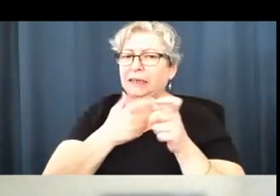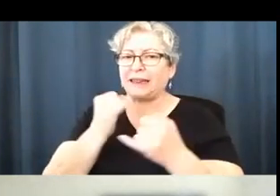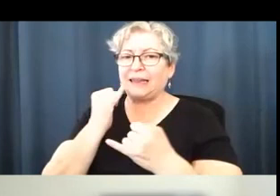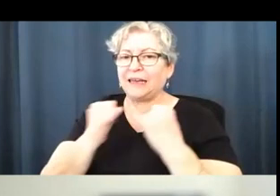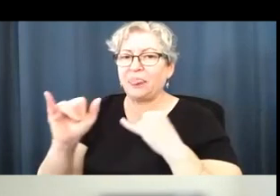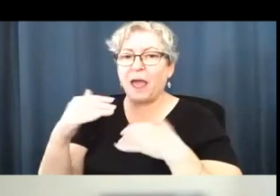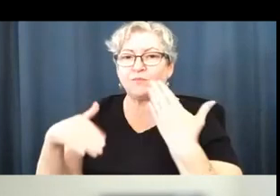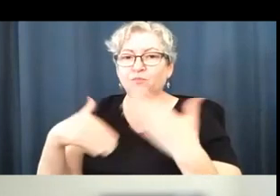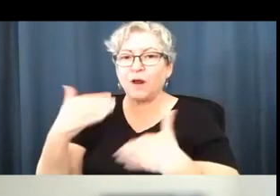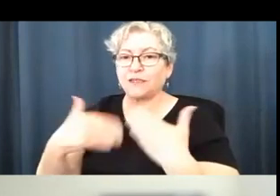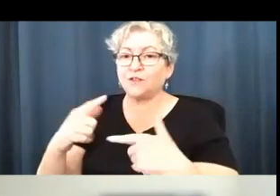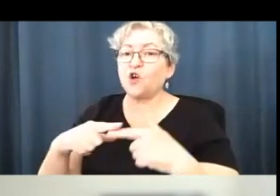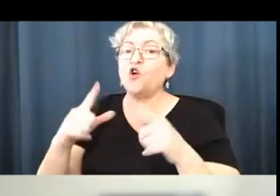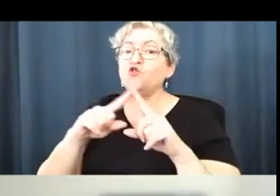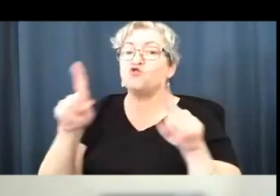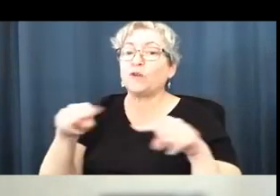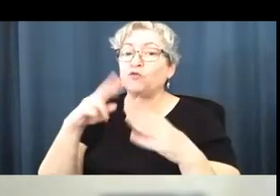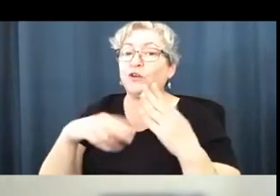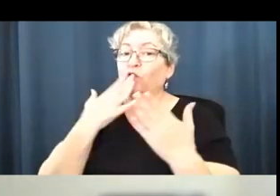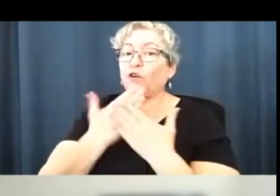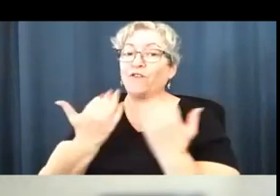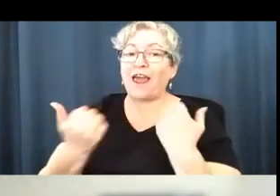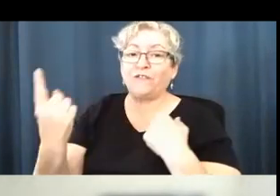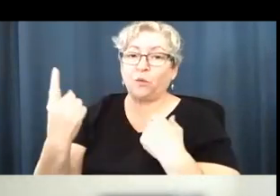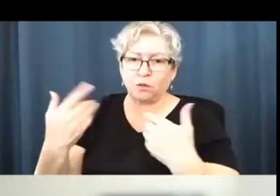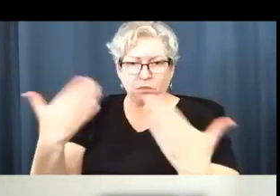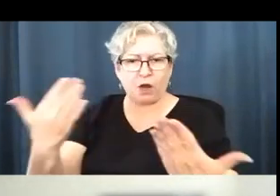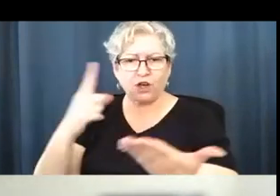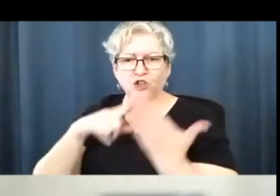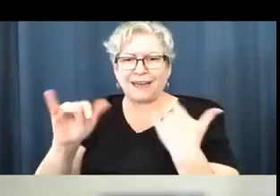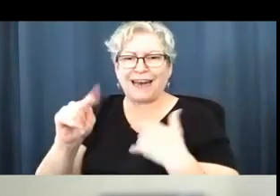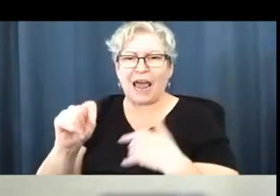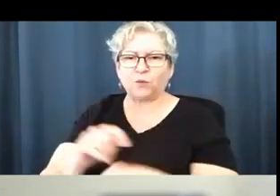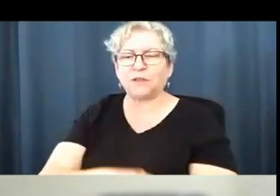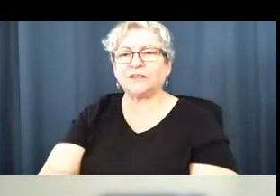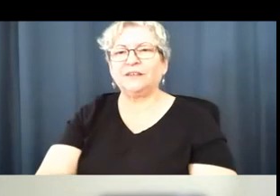So screen readers are good for everybody, so check it out. Awesome, well thank you.